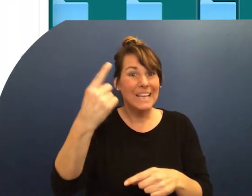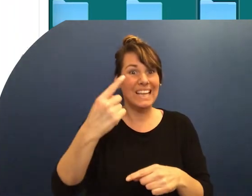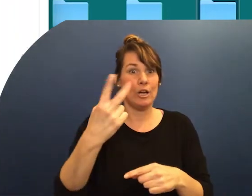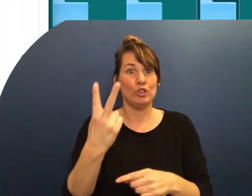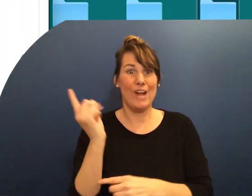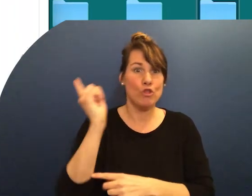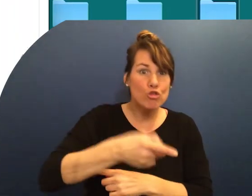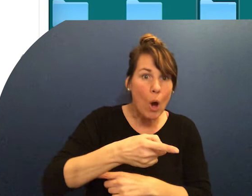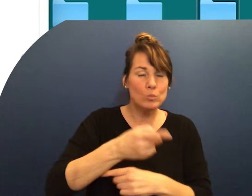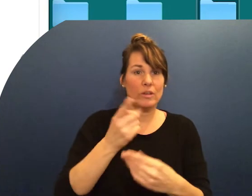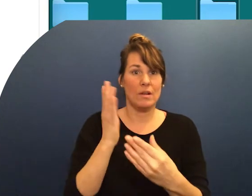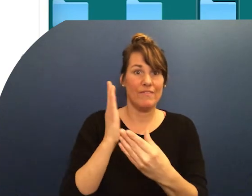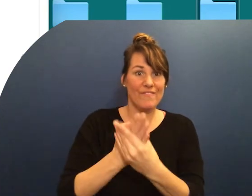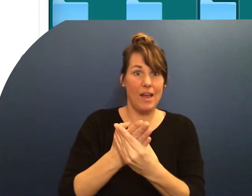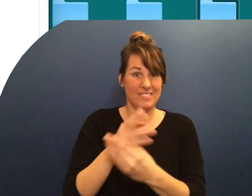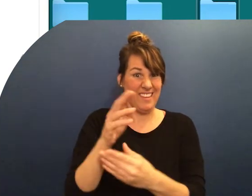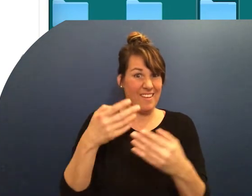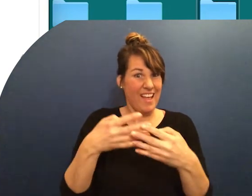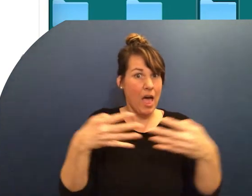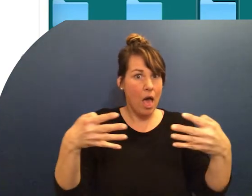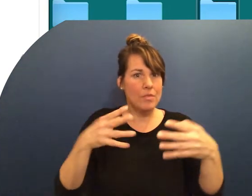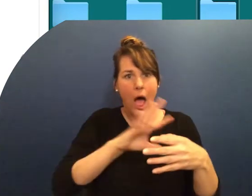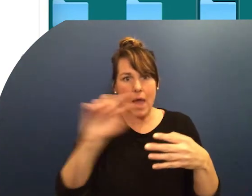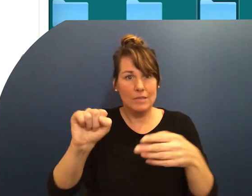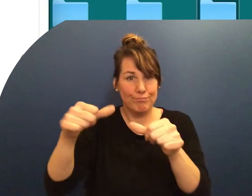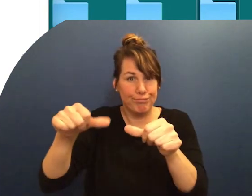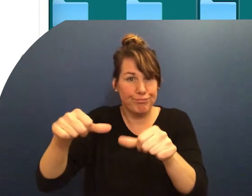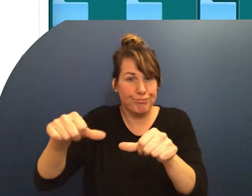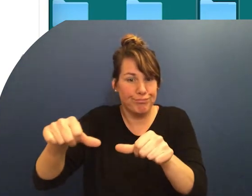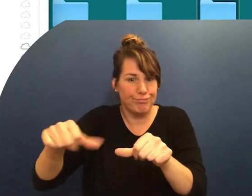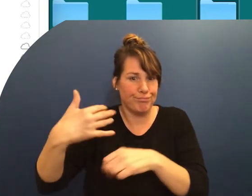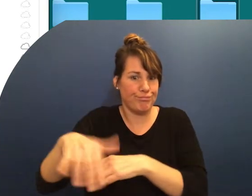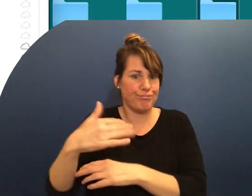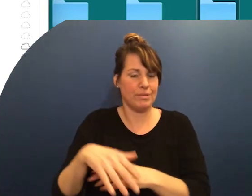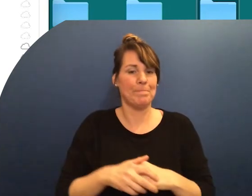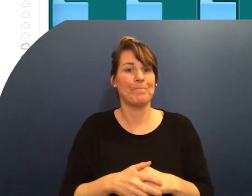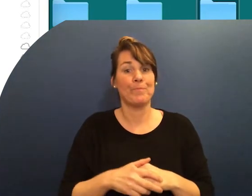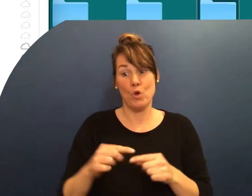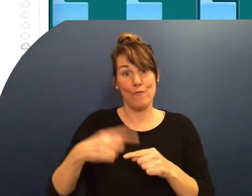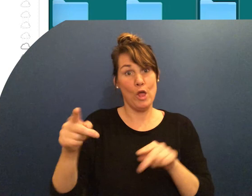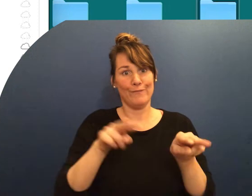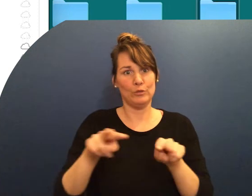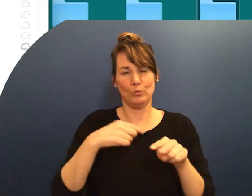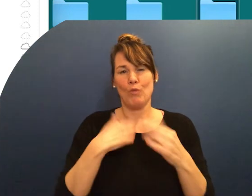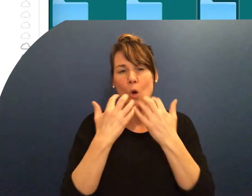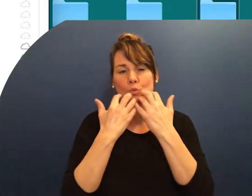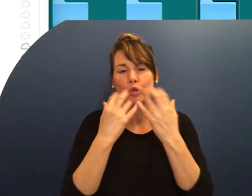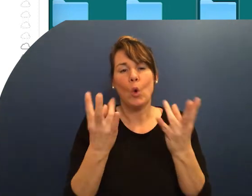includes more than 2000 annotated Elan files. Now in the next video, I will show you how to